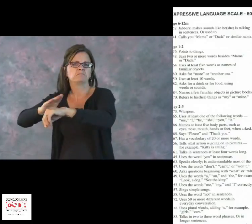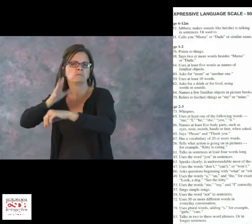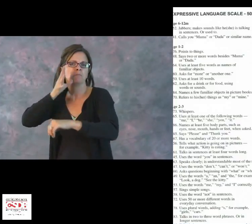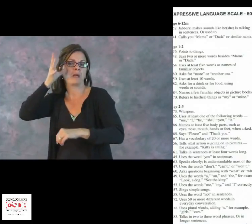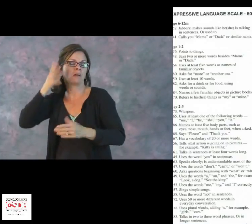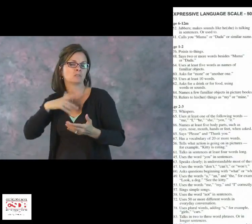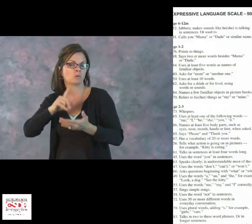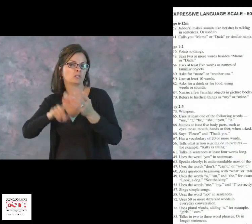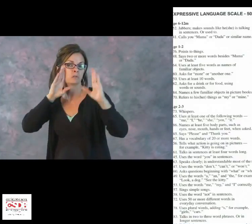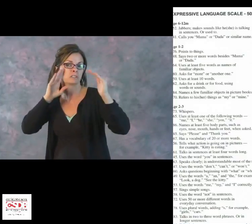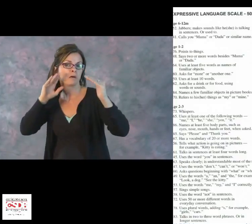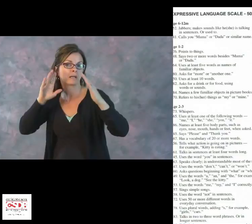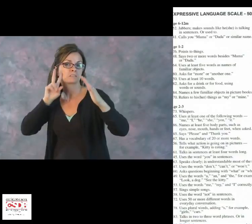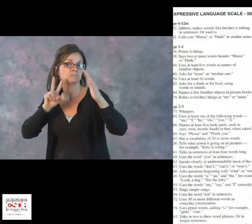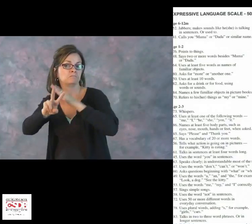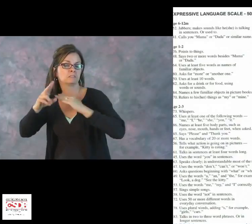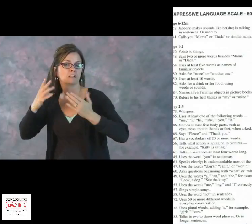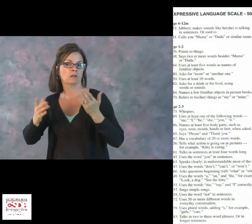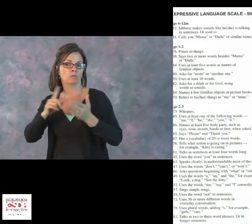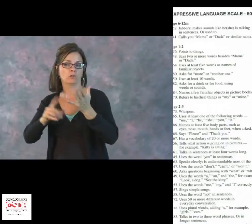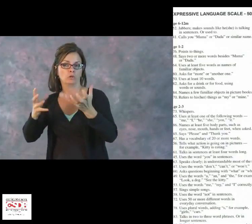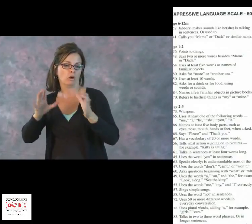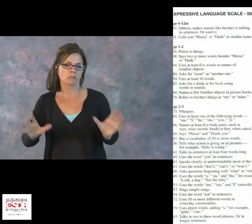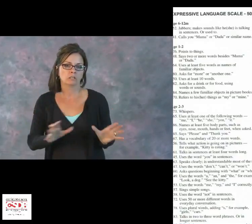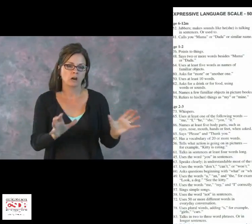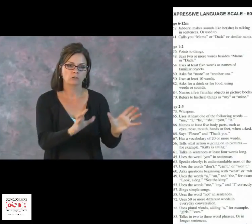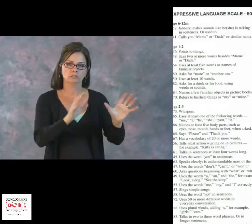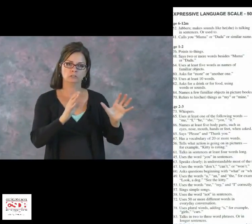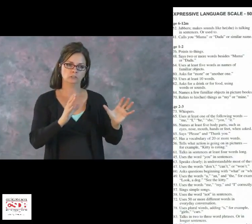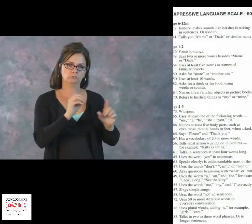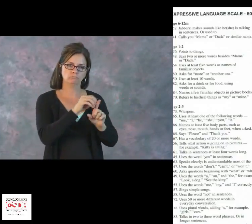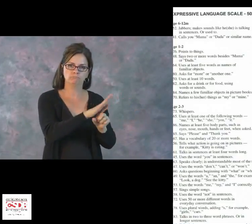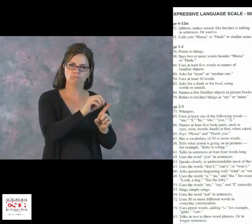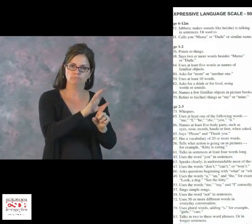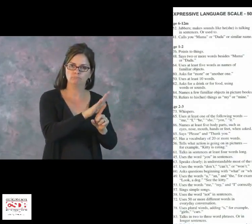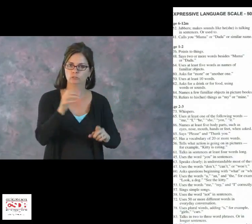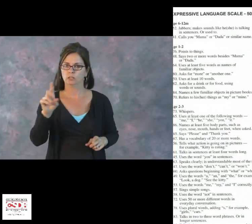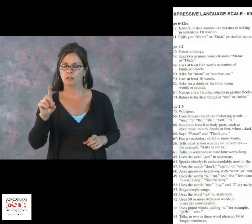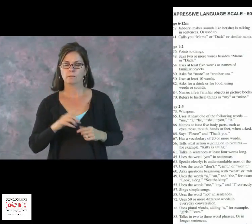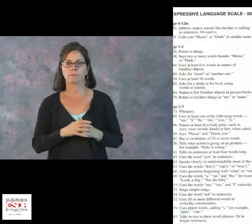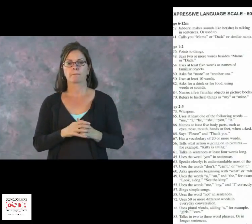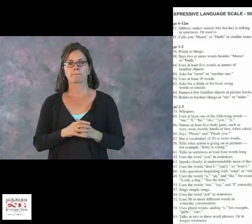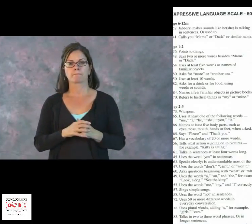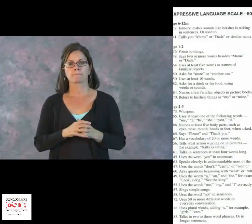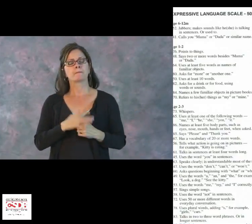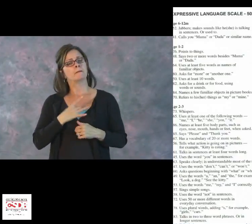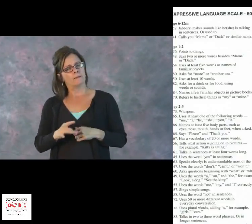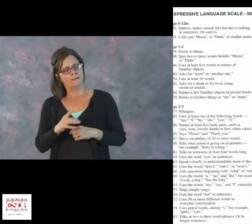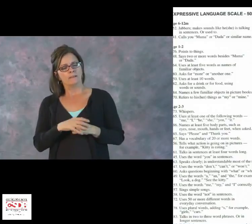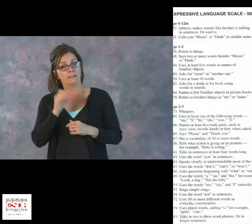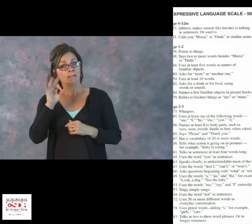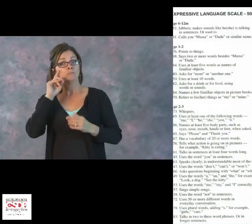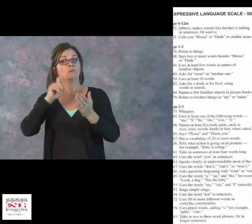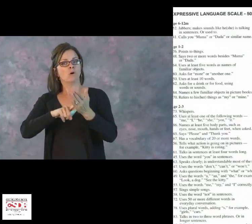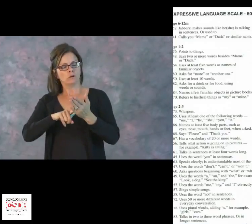and what they might want to be encouraging in their child. However, if you find, there's a number of items